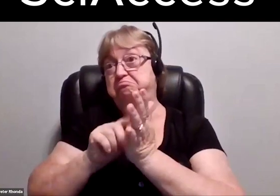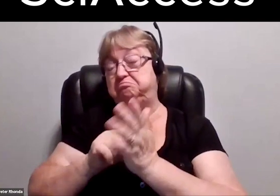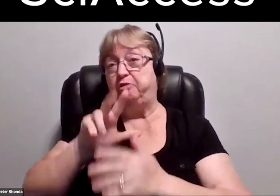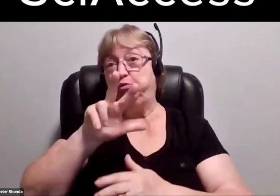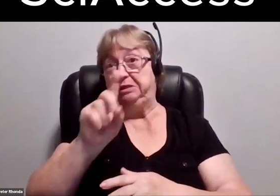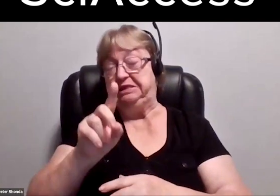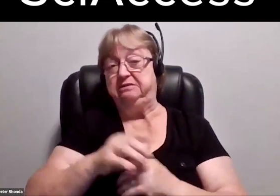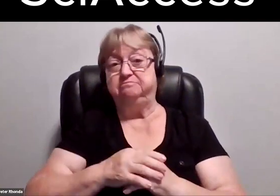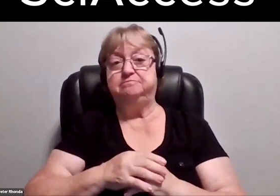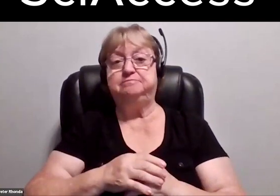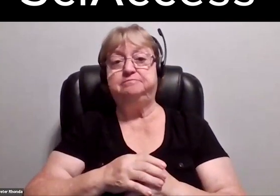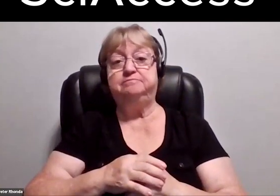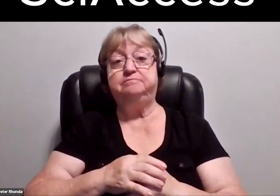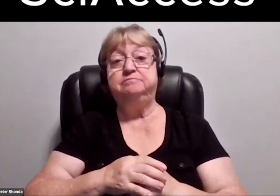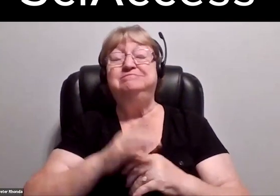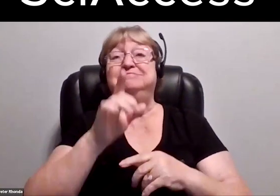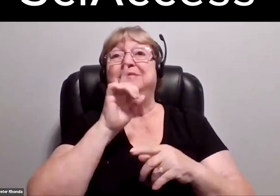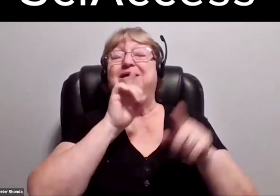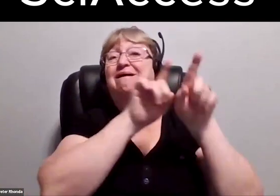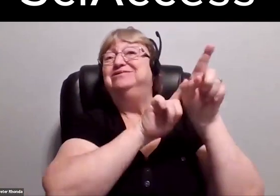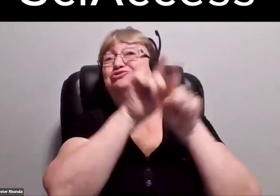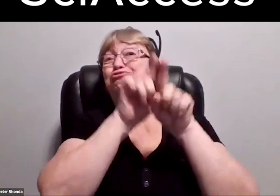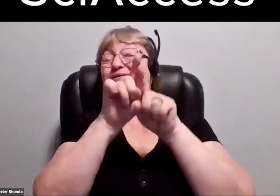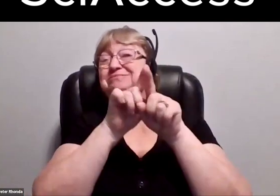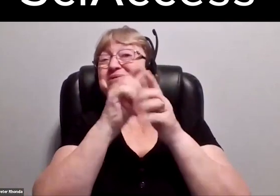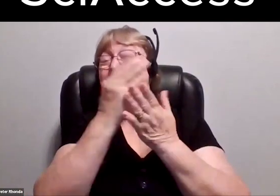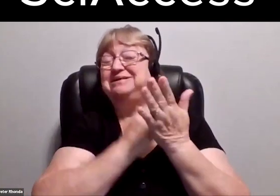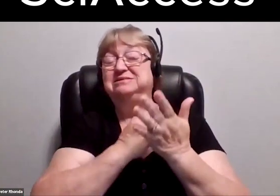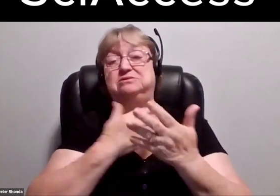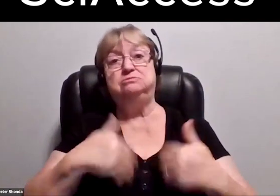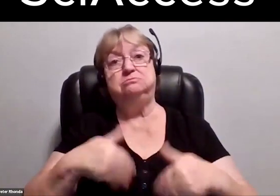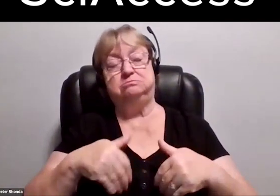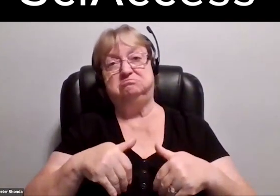Now, as far as the astronomy lessons, we cover a wide range of topics.